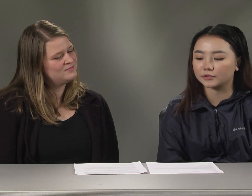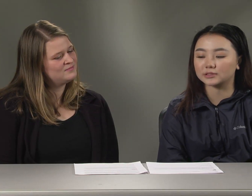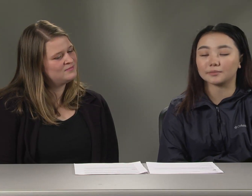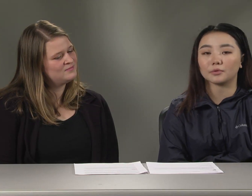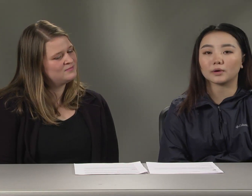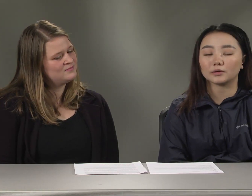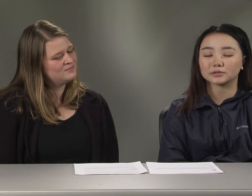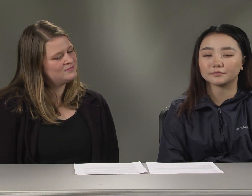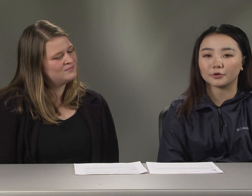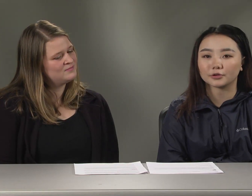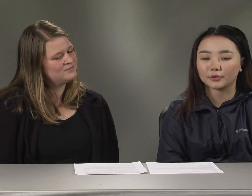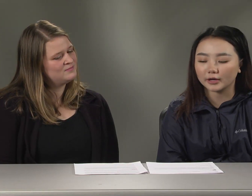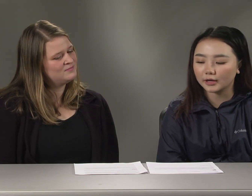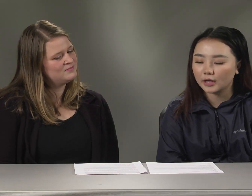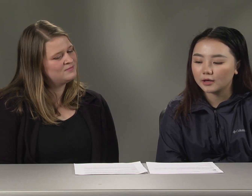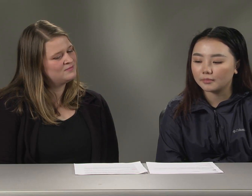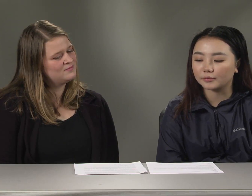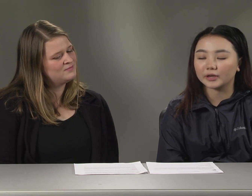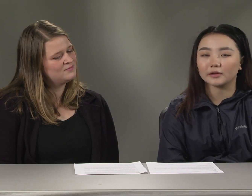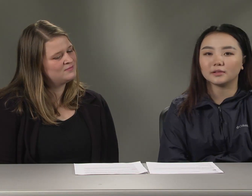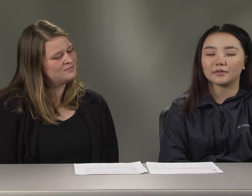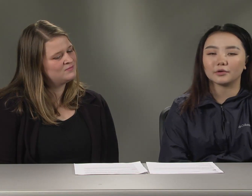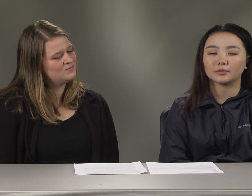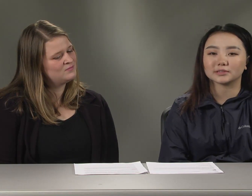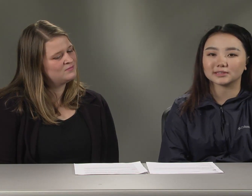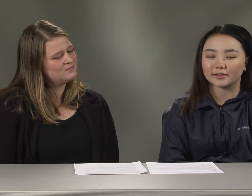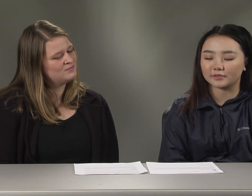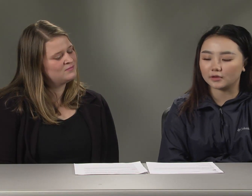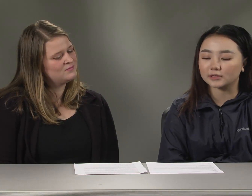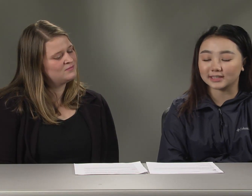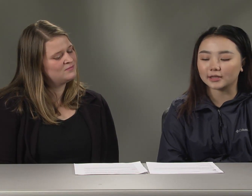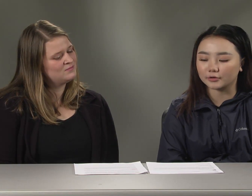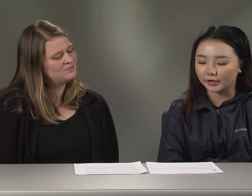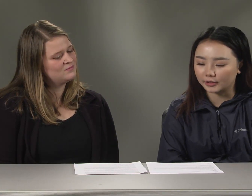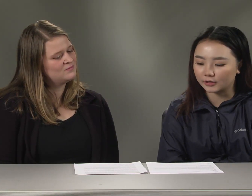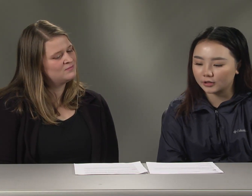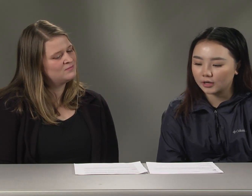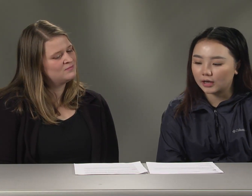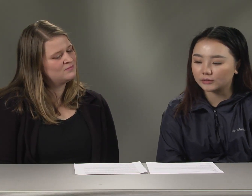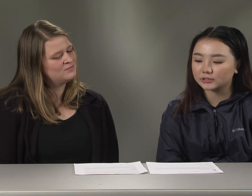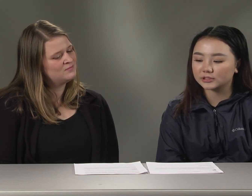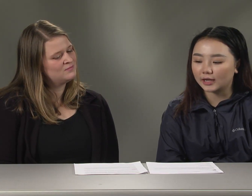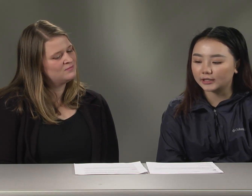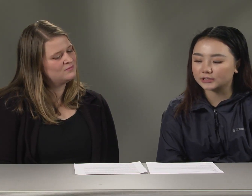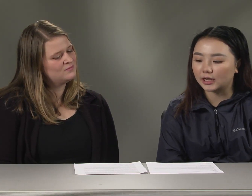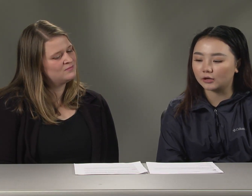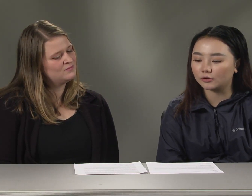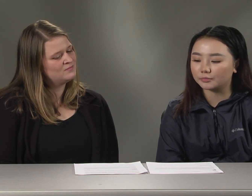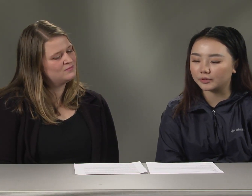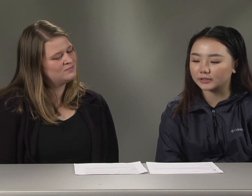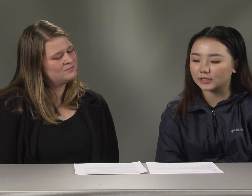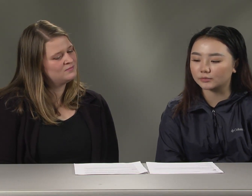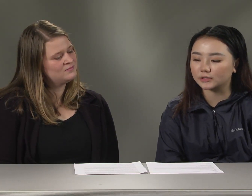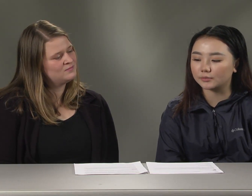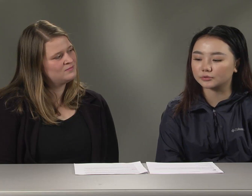For example, when I was in fourth grade, my reading level was a second grader. I was a shy child because I wasn't able